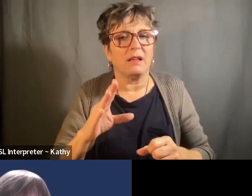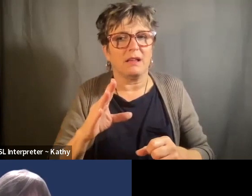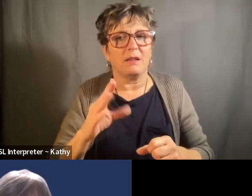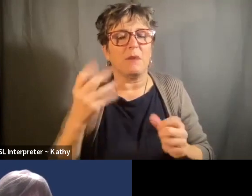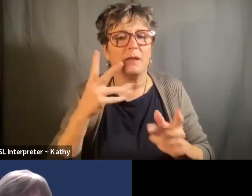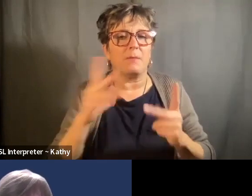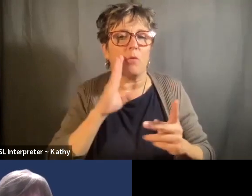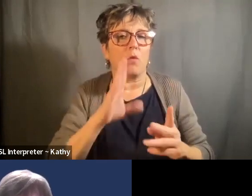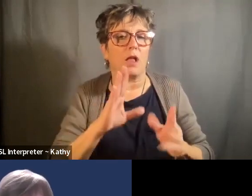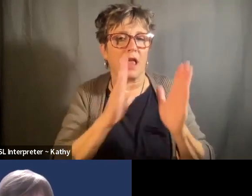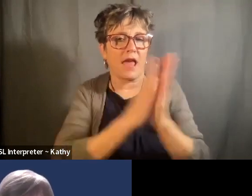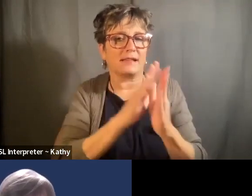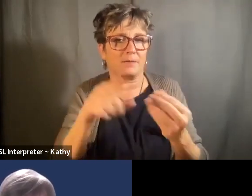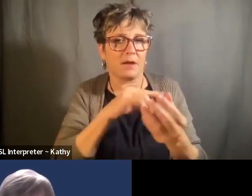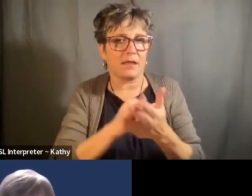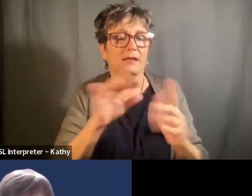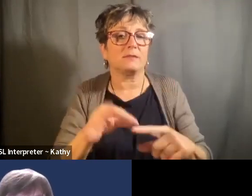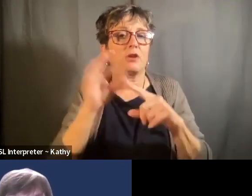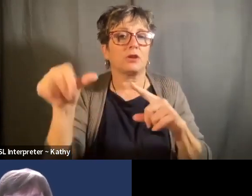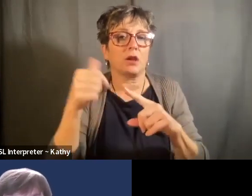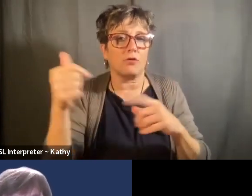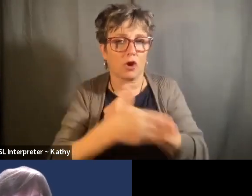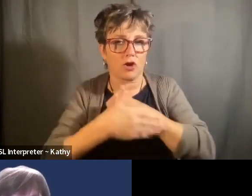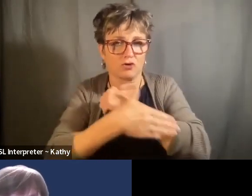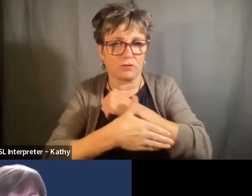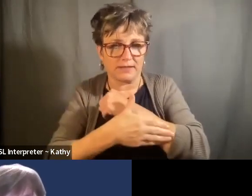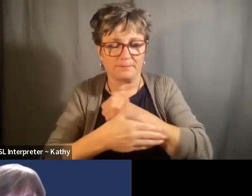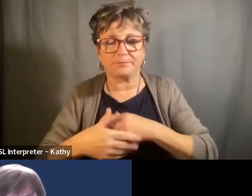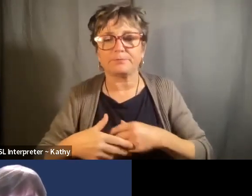and I say that because we are, you know, open to all